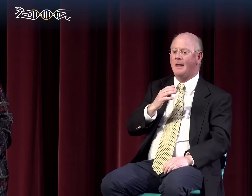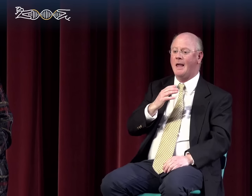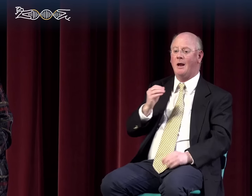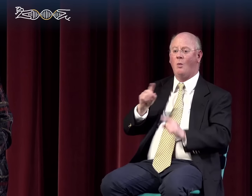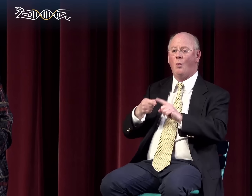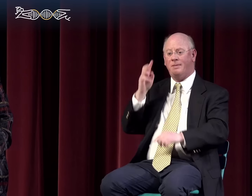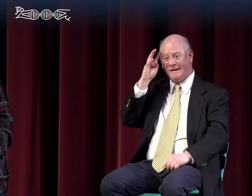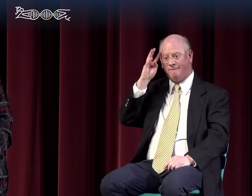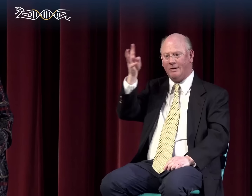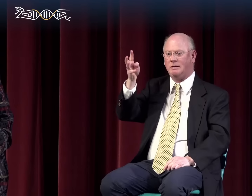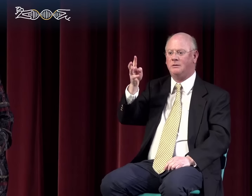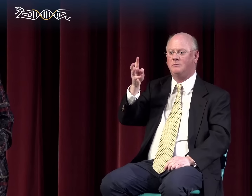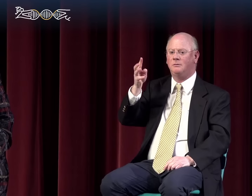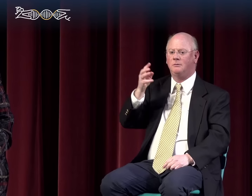sterilizing them.